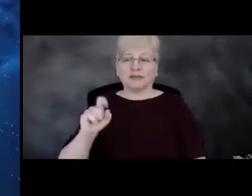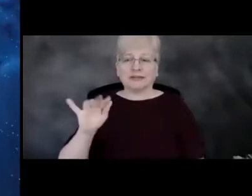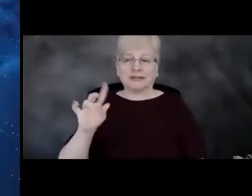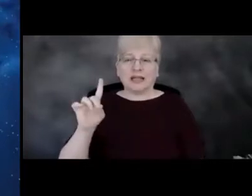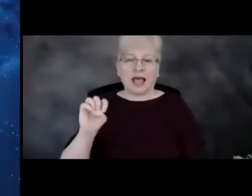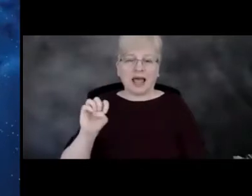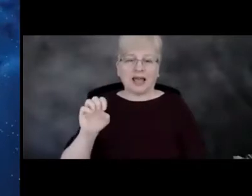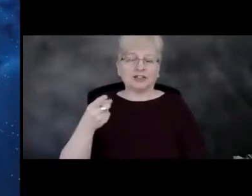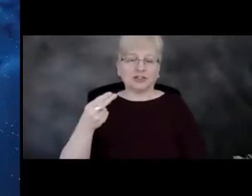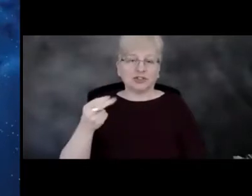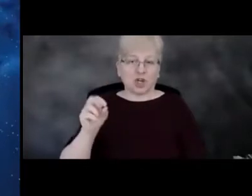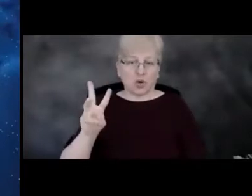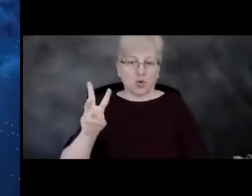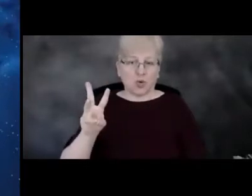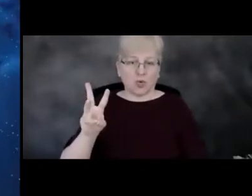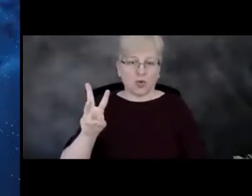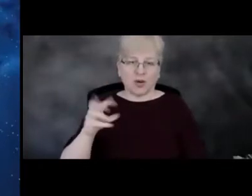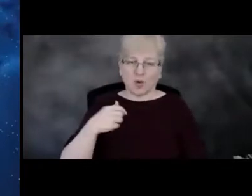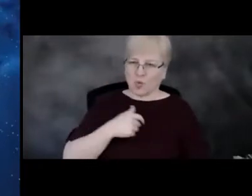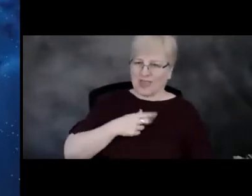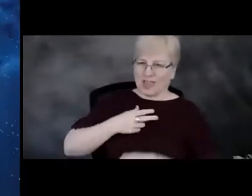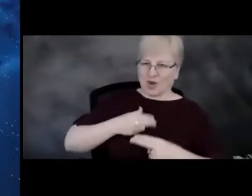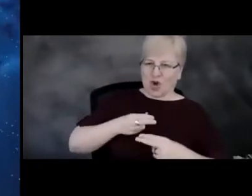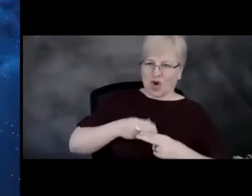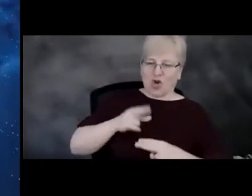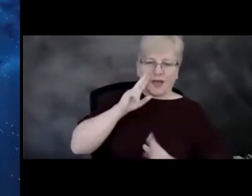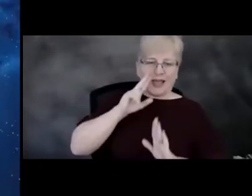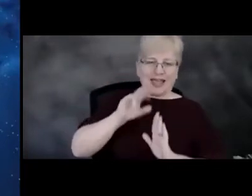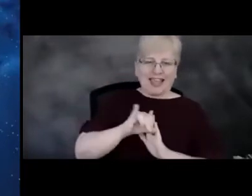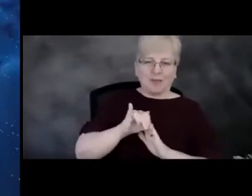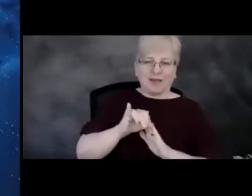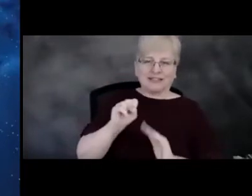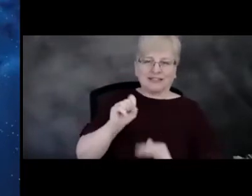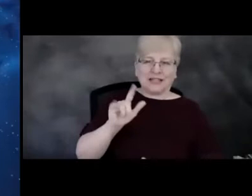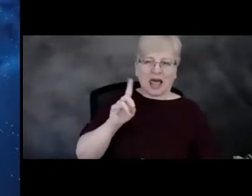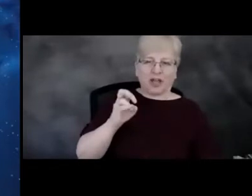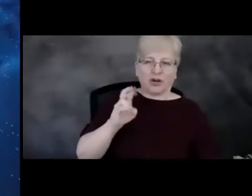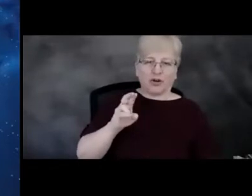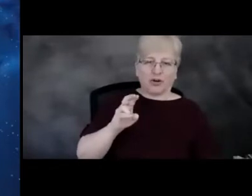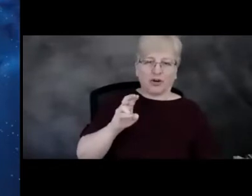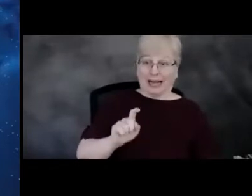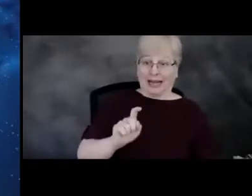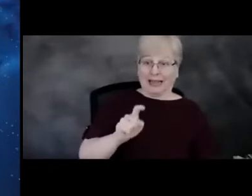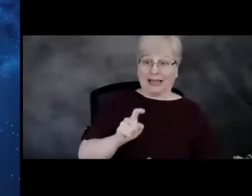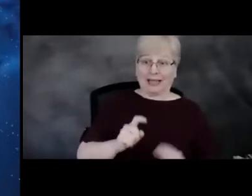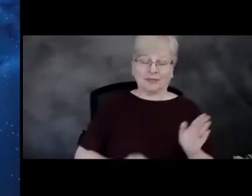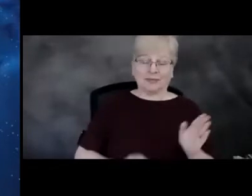call it an image slider. 16:56:51 You click on this and as with everything